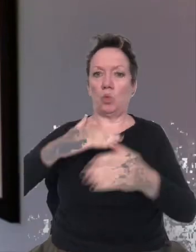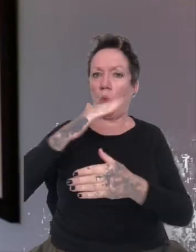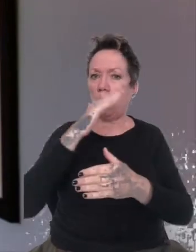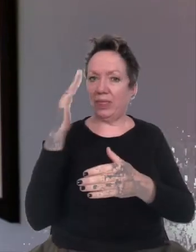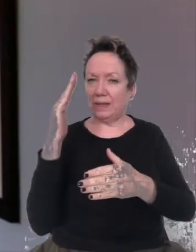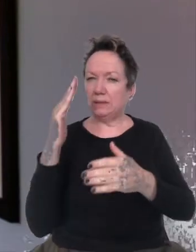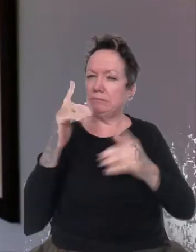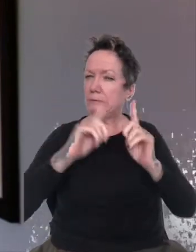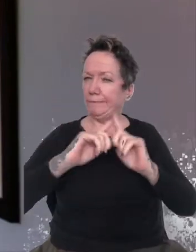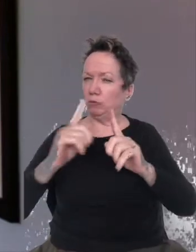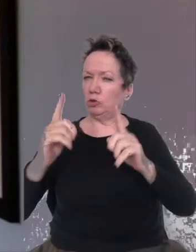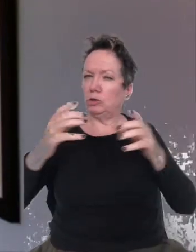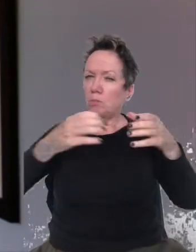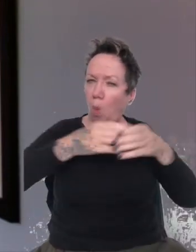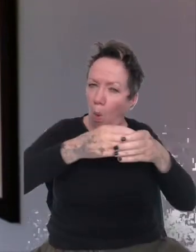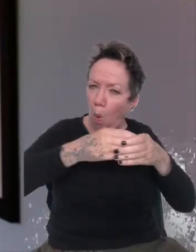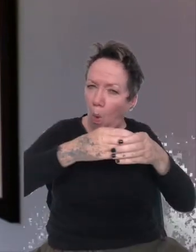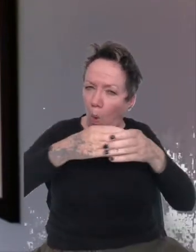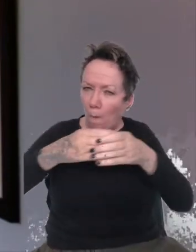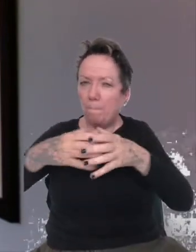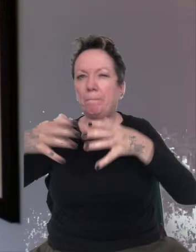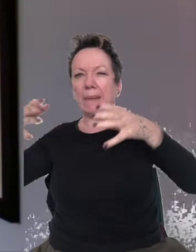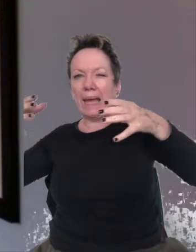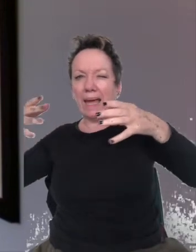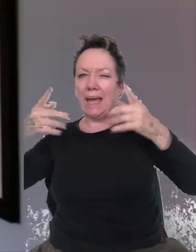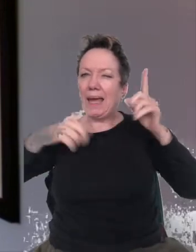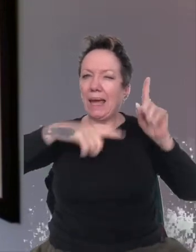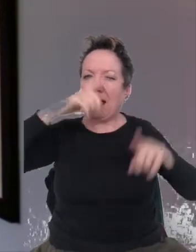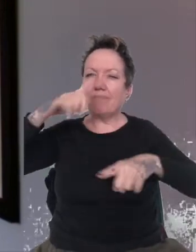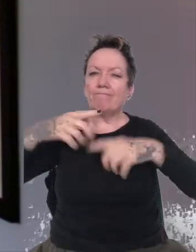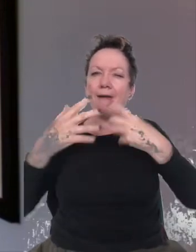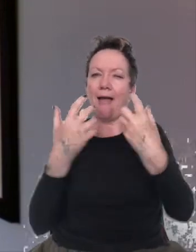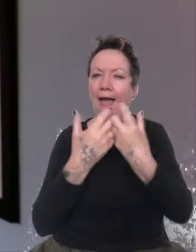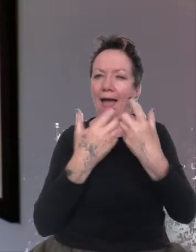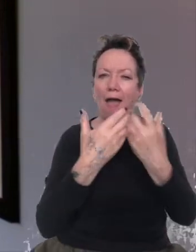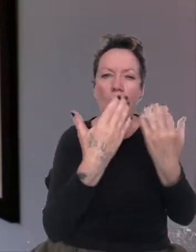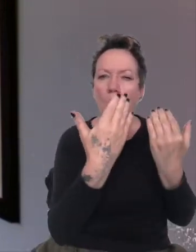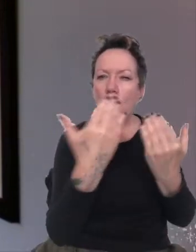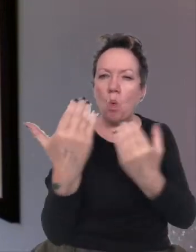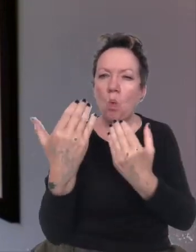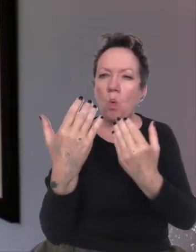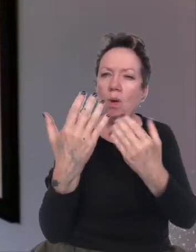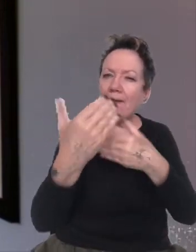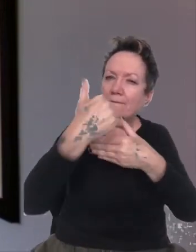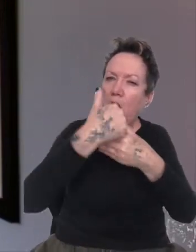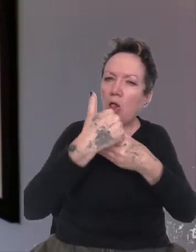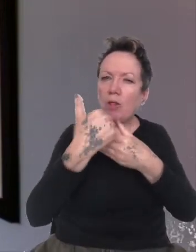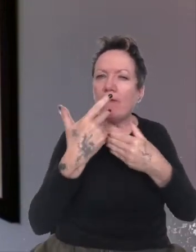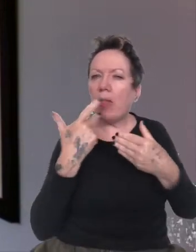and small organizations, but thinking about how do we make space for the wider community to come together.